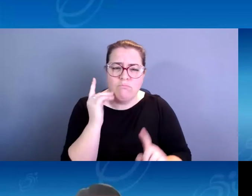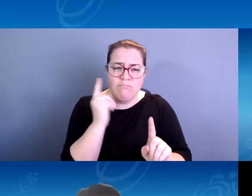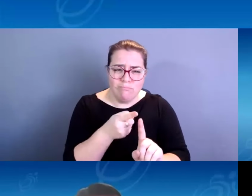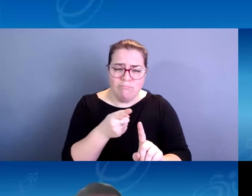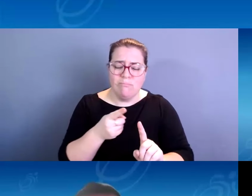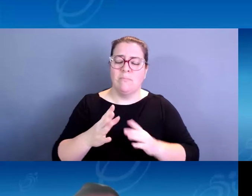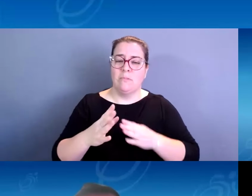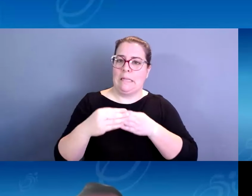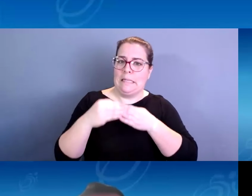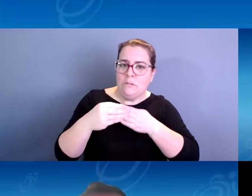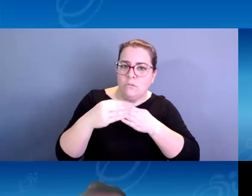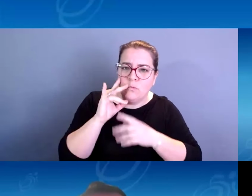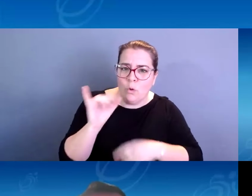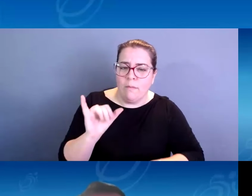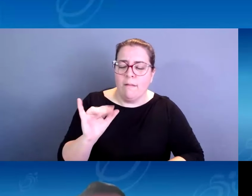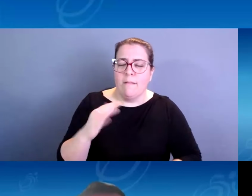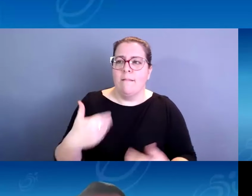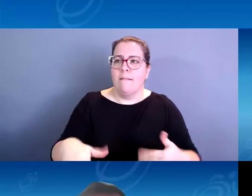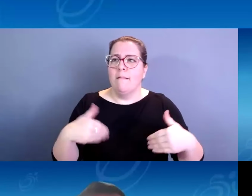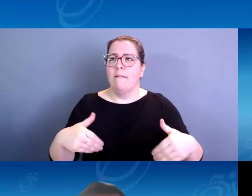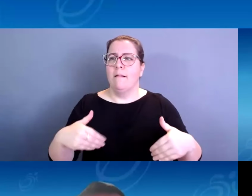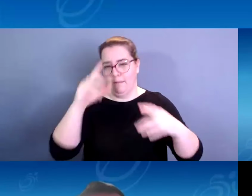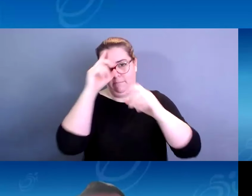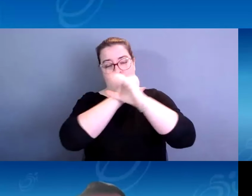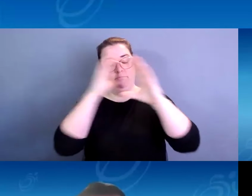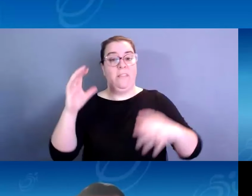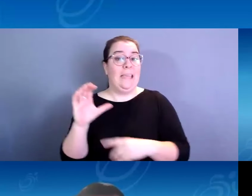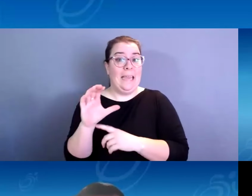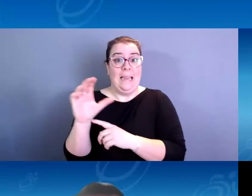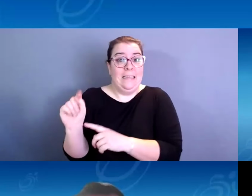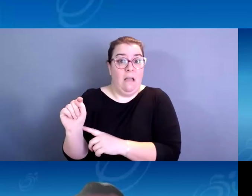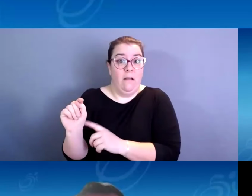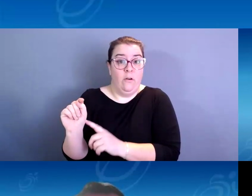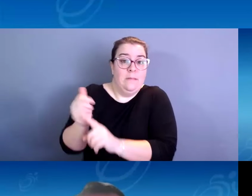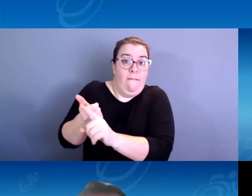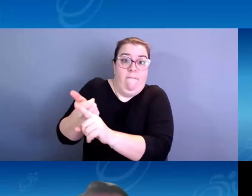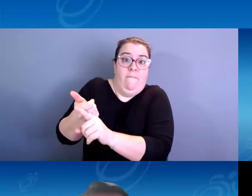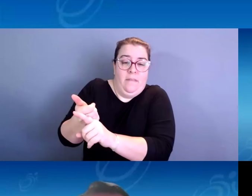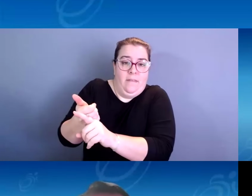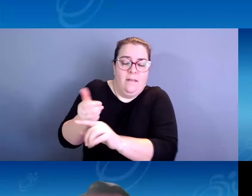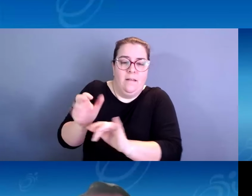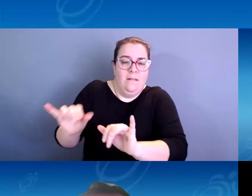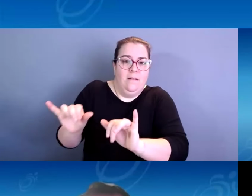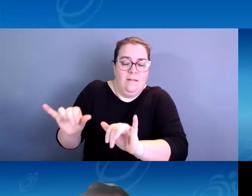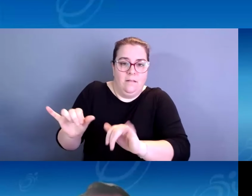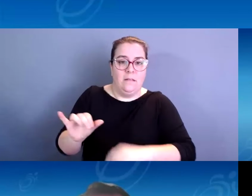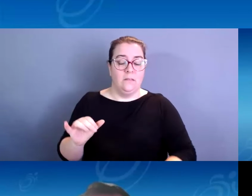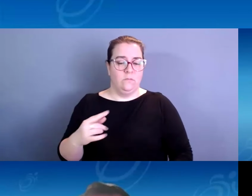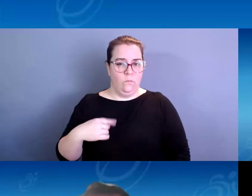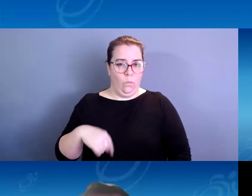that's happening in, in, you know, with Canadian Tire, the organization and and you know, certainly that we can all celebrate